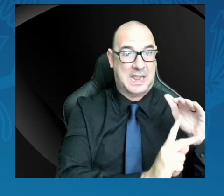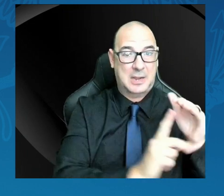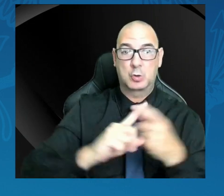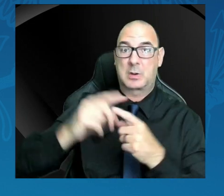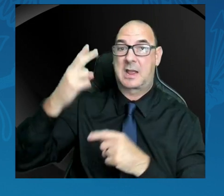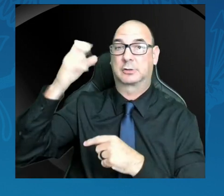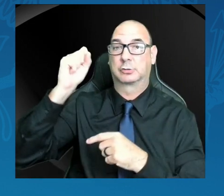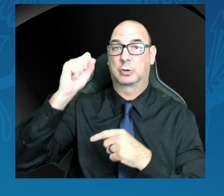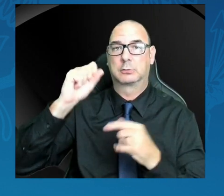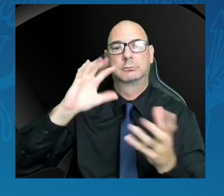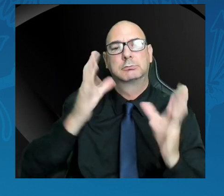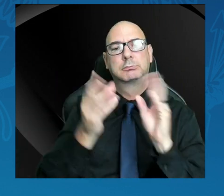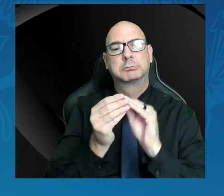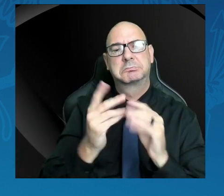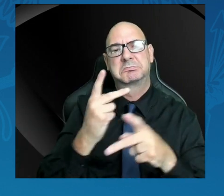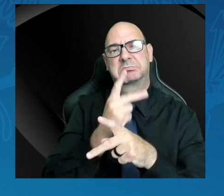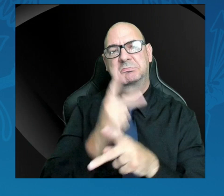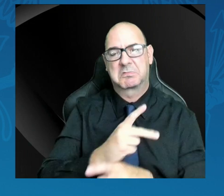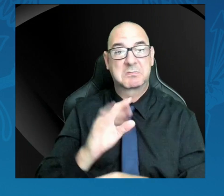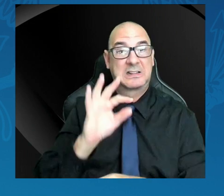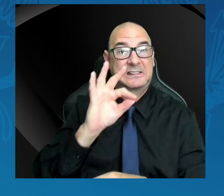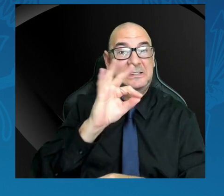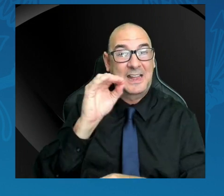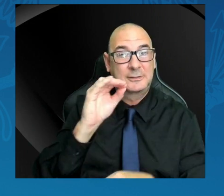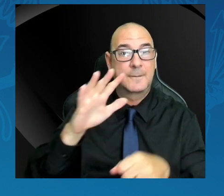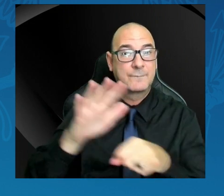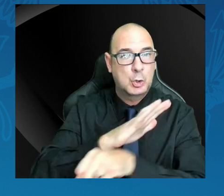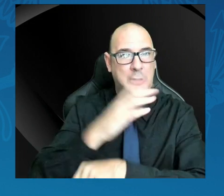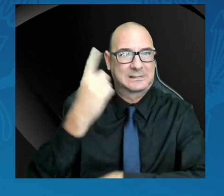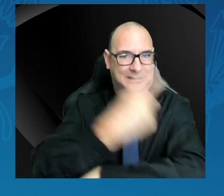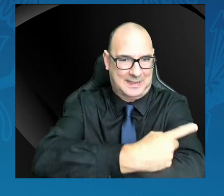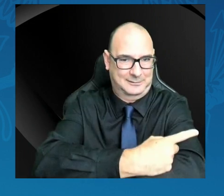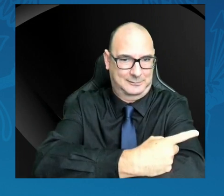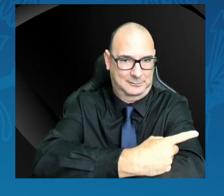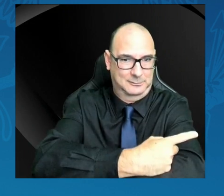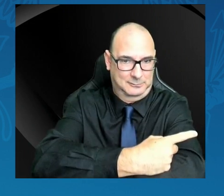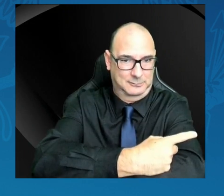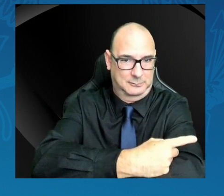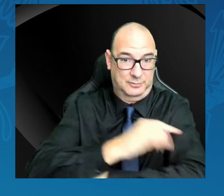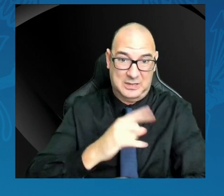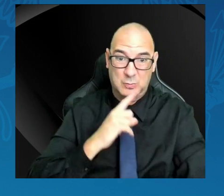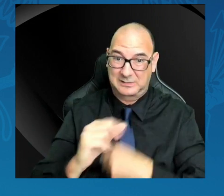And these fumes do not just threaten the health of our children.